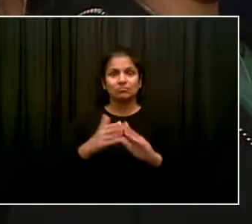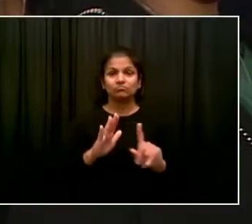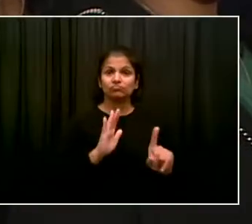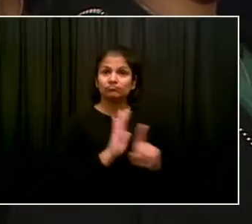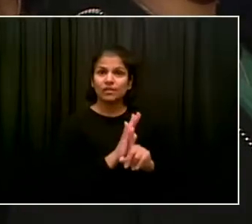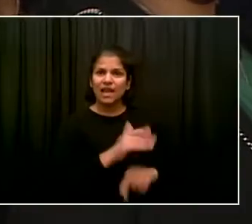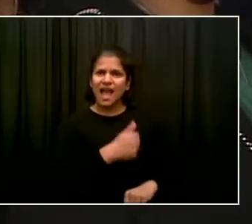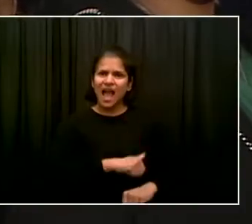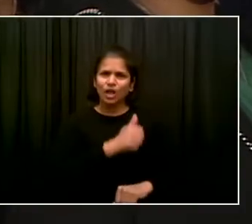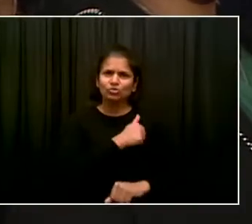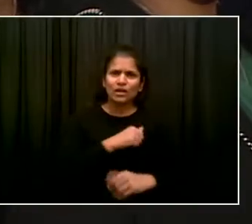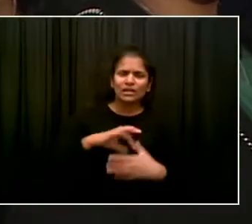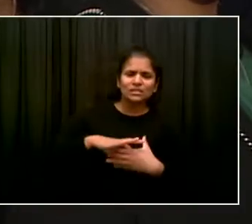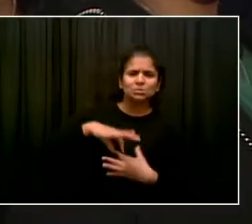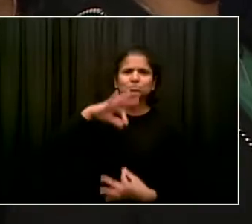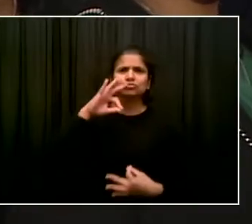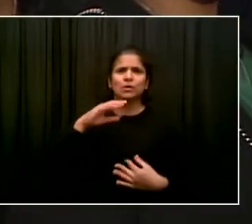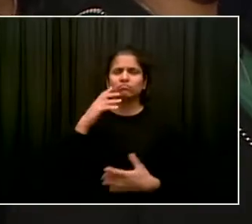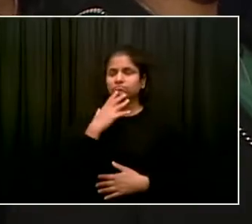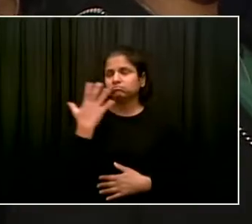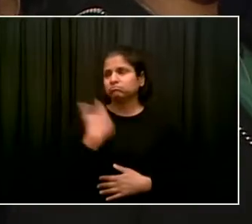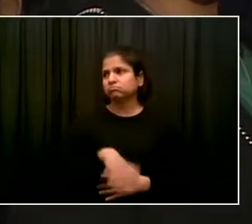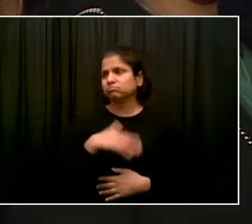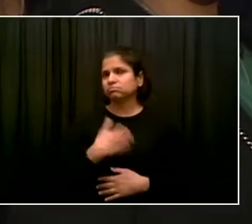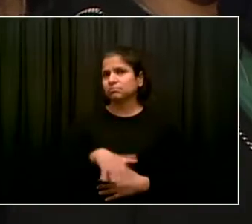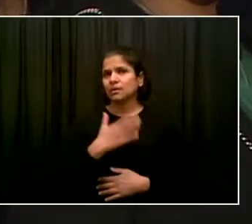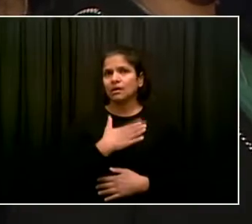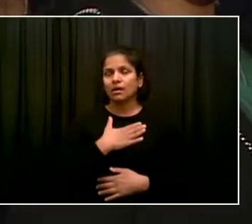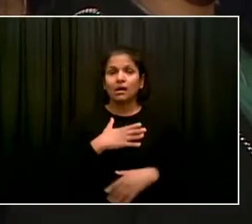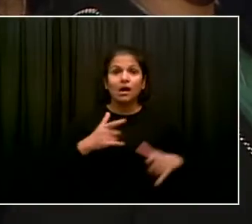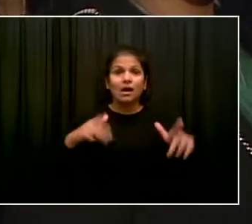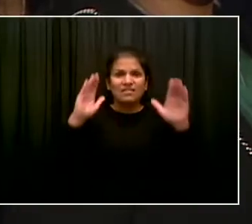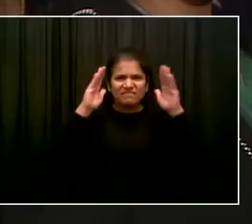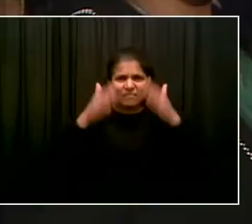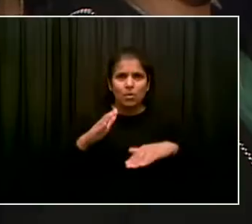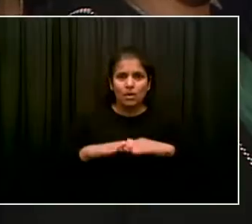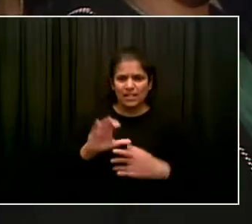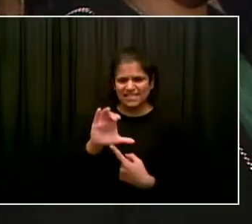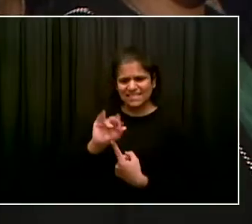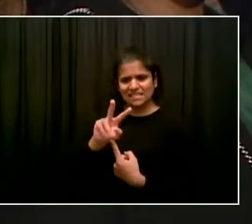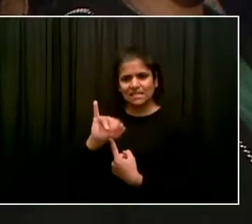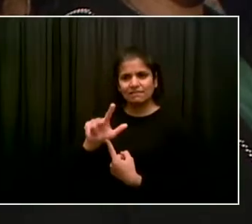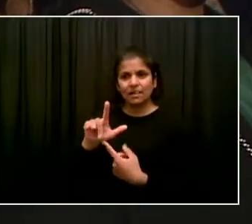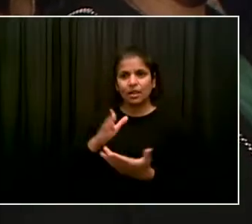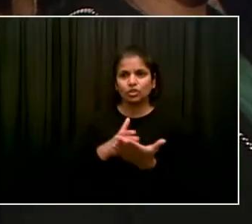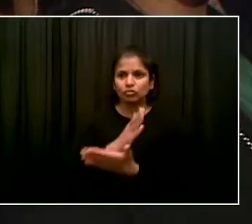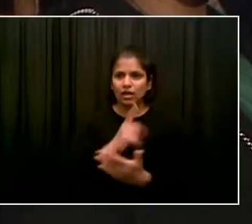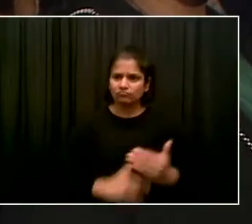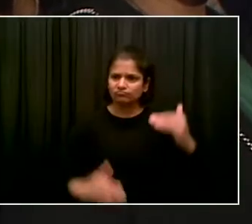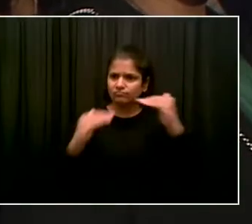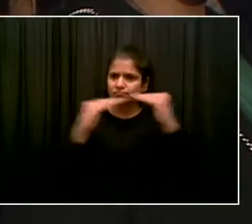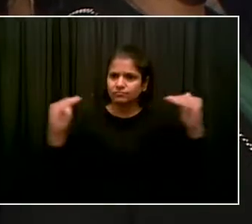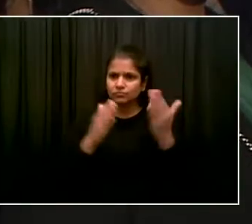YOUNG WOMAN AND HES BROUGHT A SPIRIT AND AN AMAZING CAN-DO ATTITUDE FOR THE WORK OF CIVIL